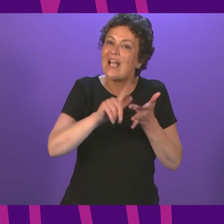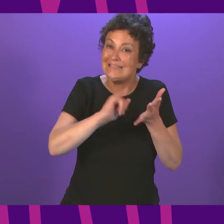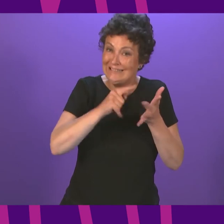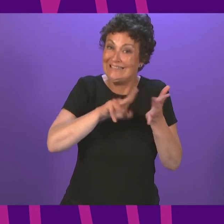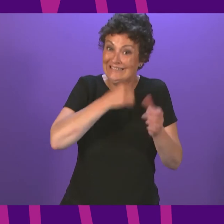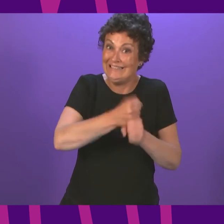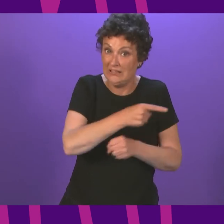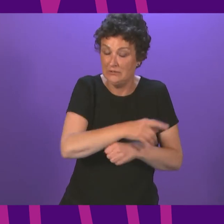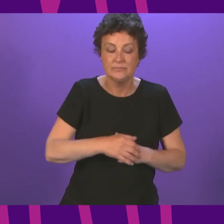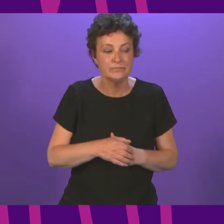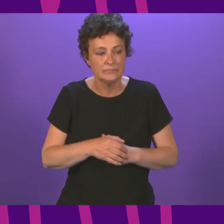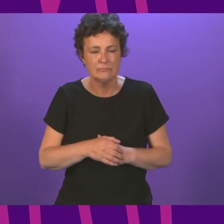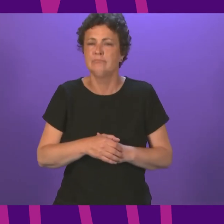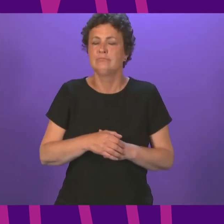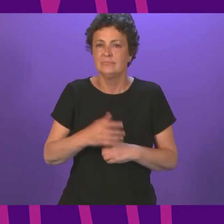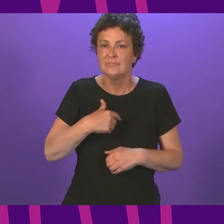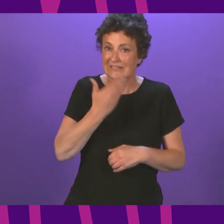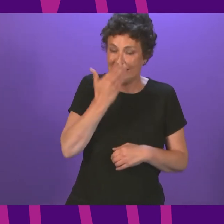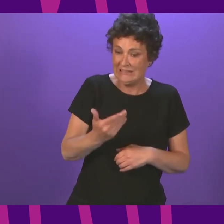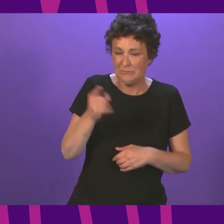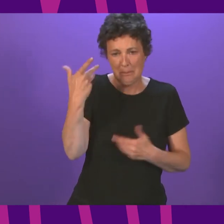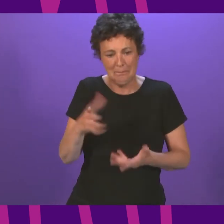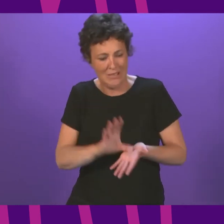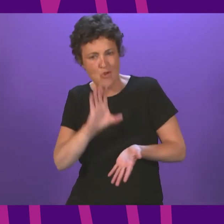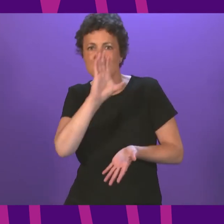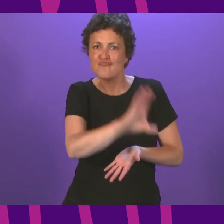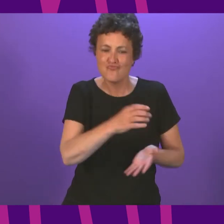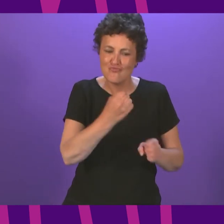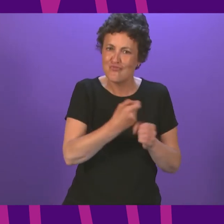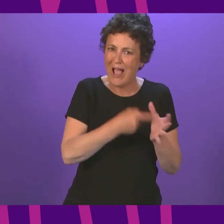Instead of giving no-strings grant-based funds to private bus providers and facilitating